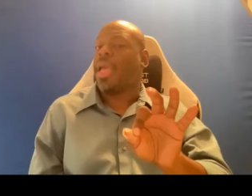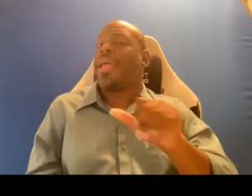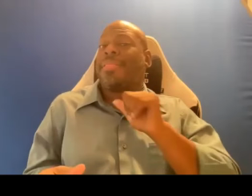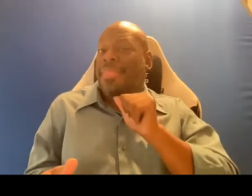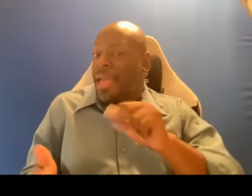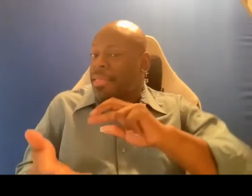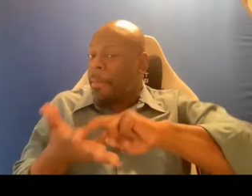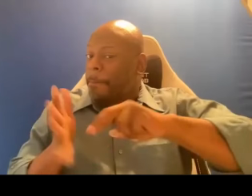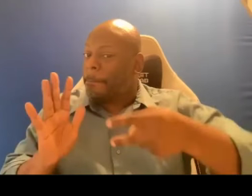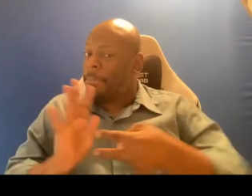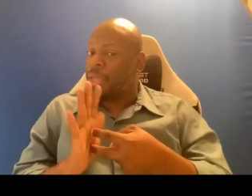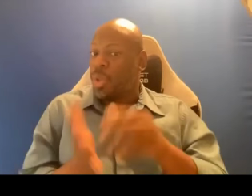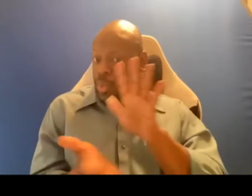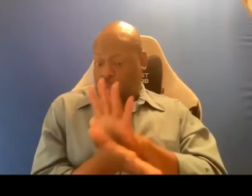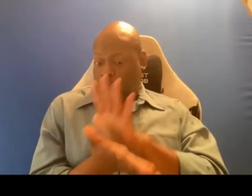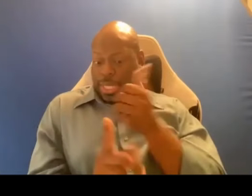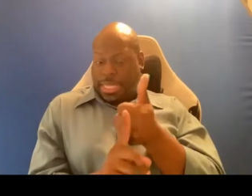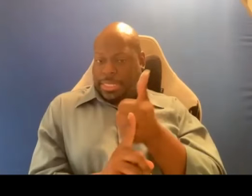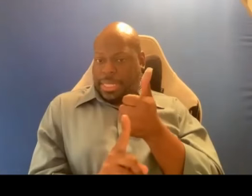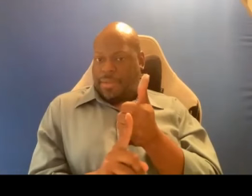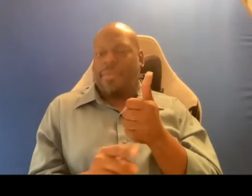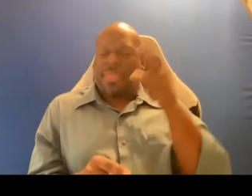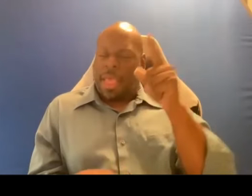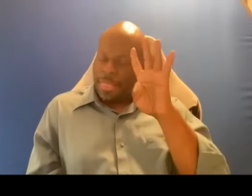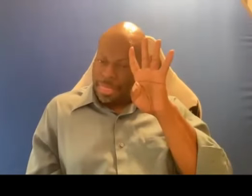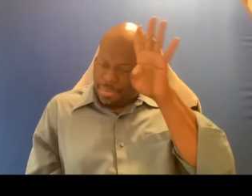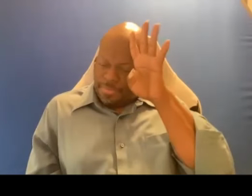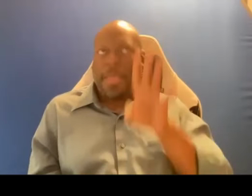not prohibit Public School Units from creating their own job descriptions for these positions.